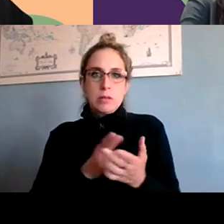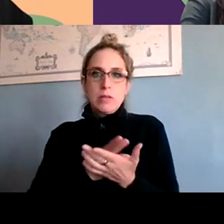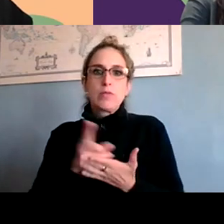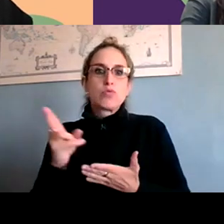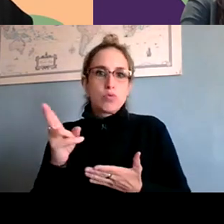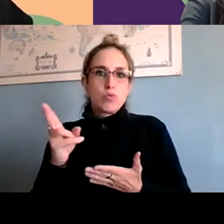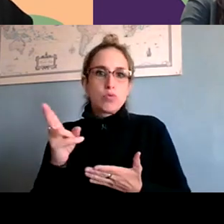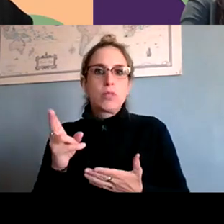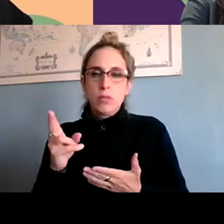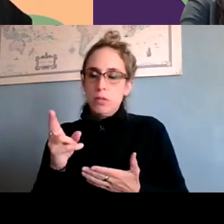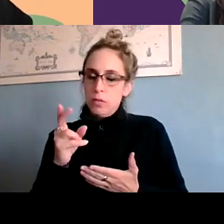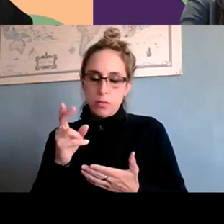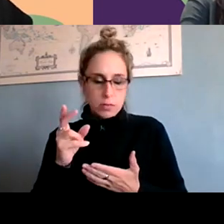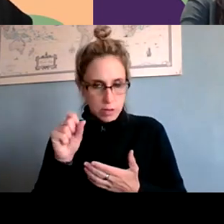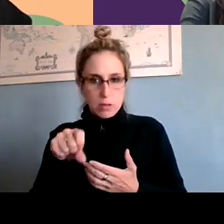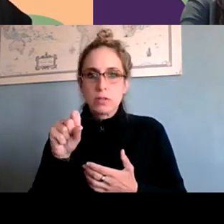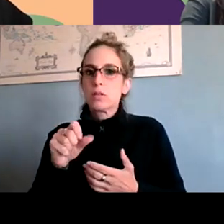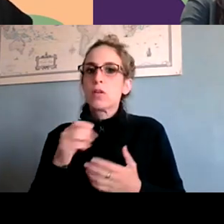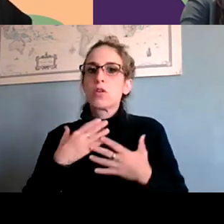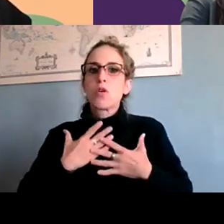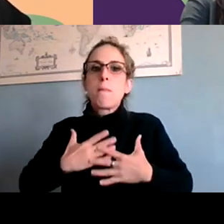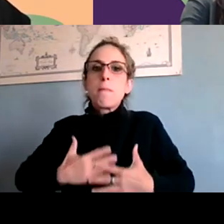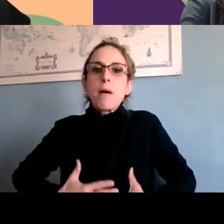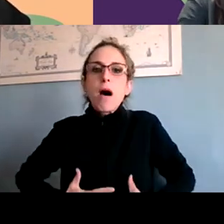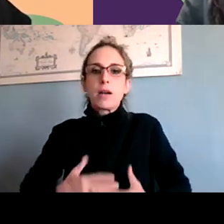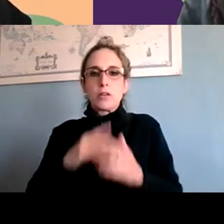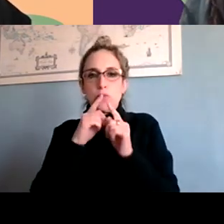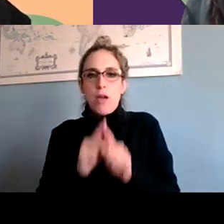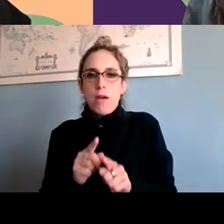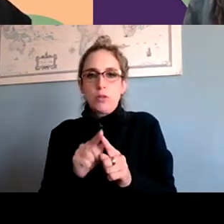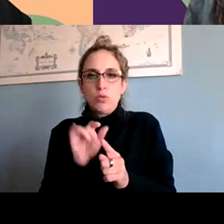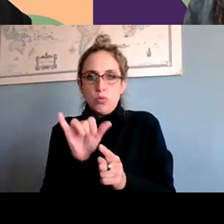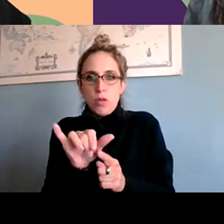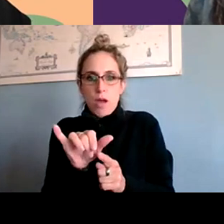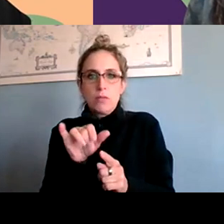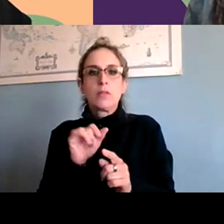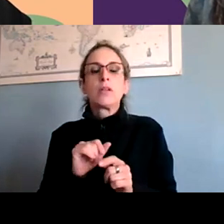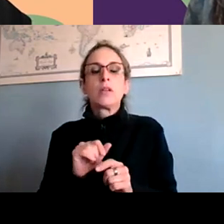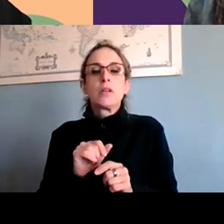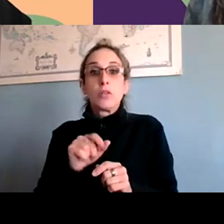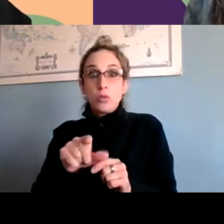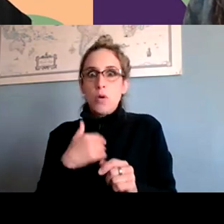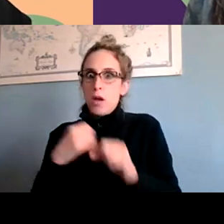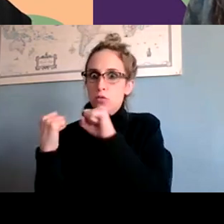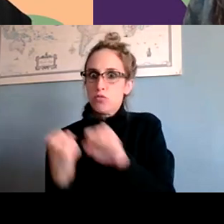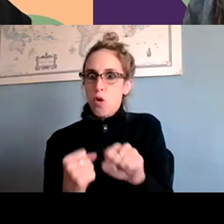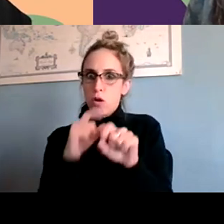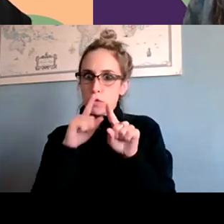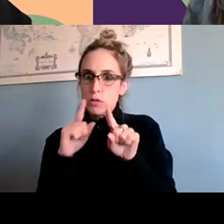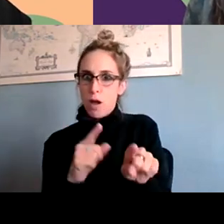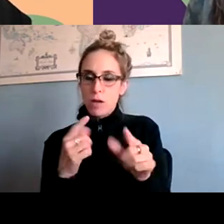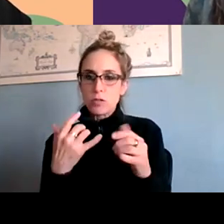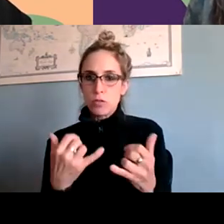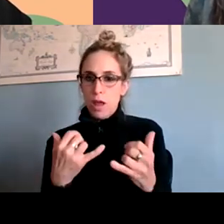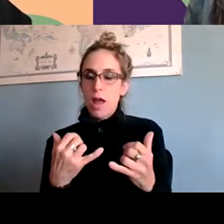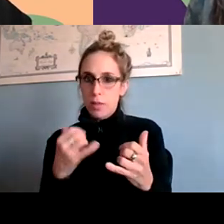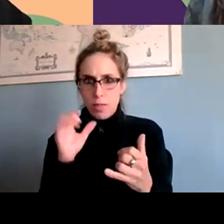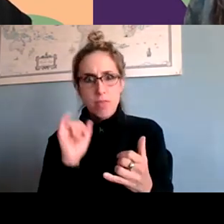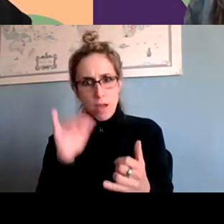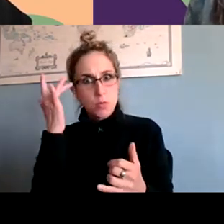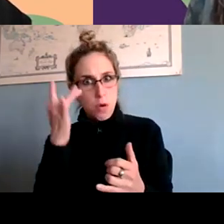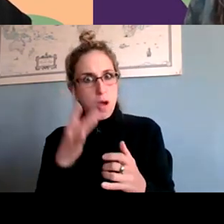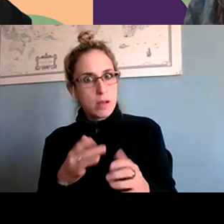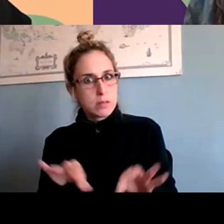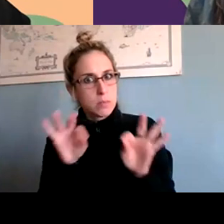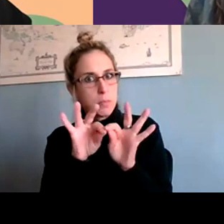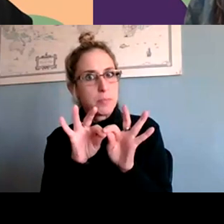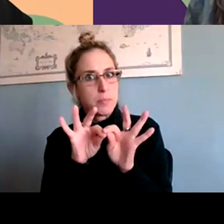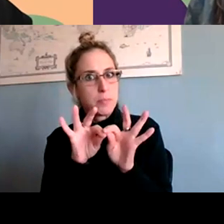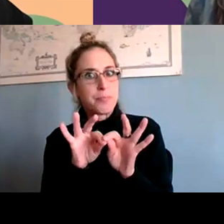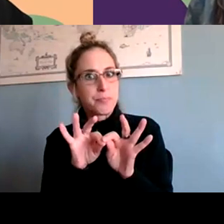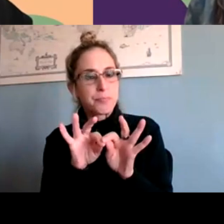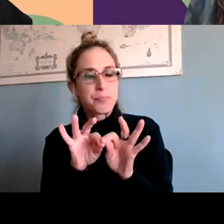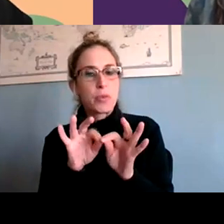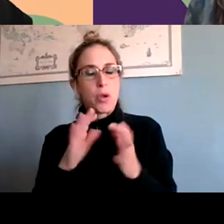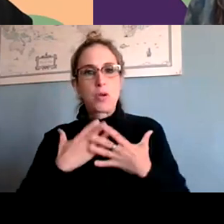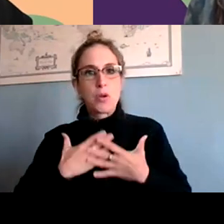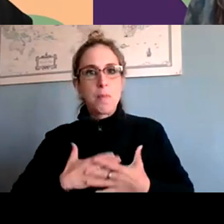Aurora Chang: That is a place of truth, your body's reacting to that, and so I think that's where you know, the fact that you had a strong response today, you know that that is very significant it's like your body speaking to you.